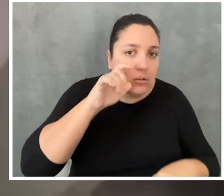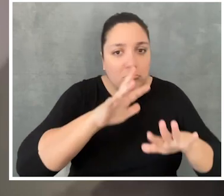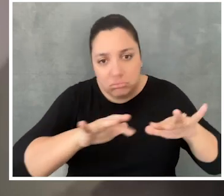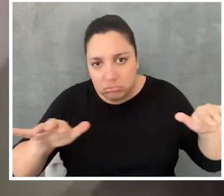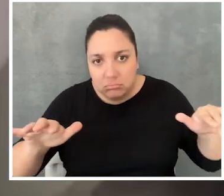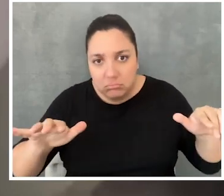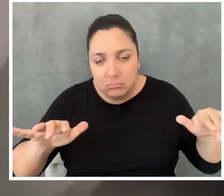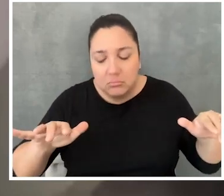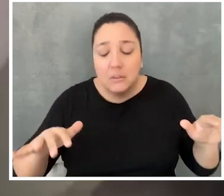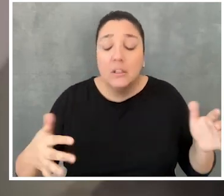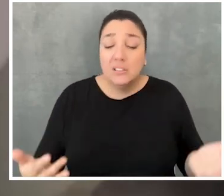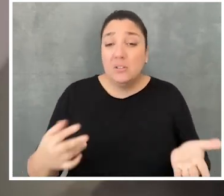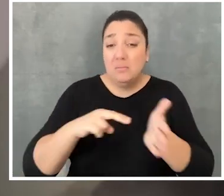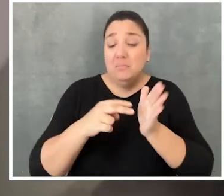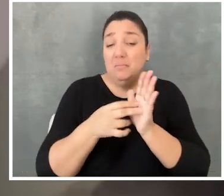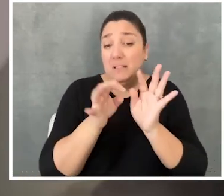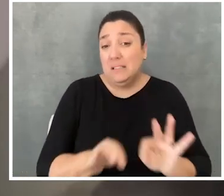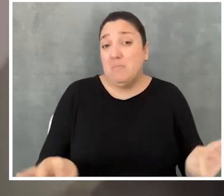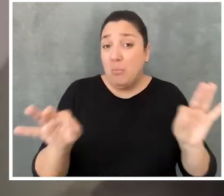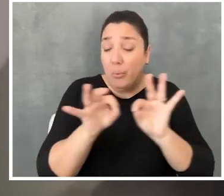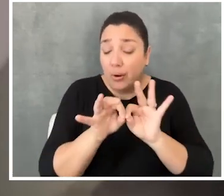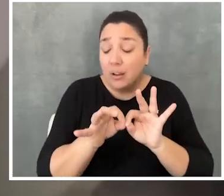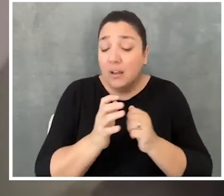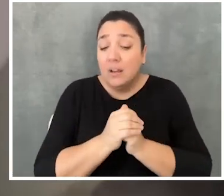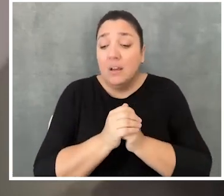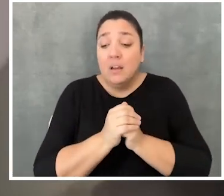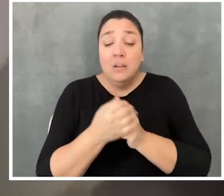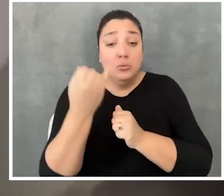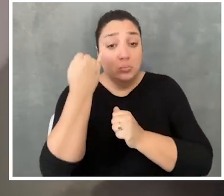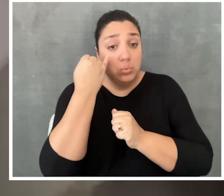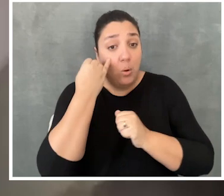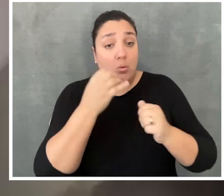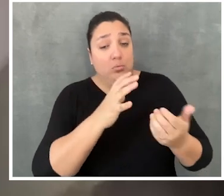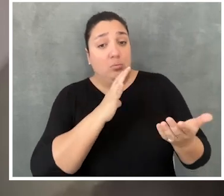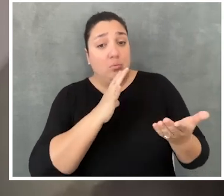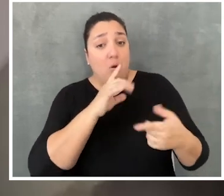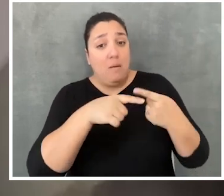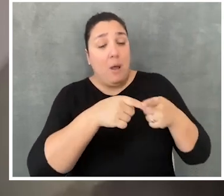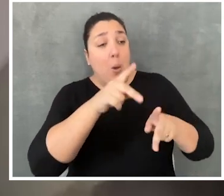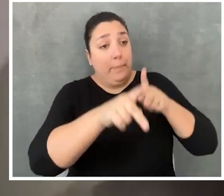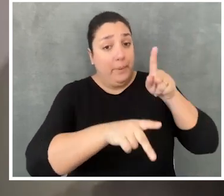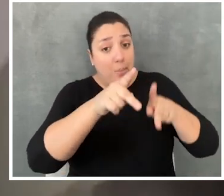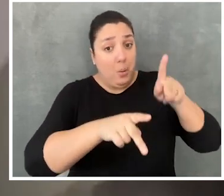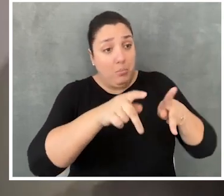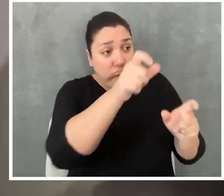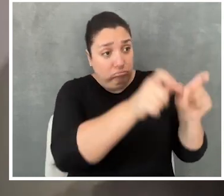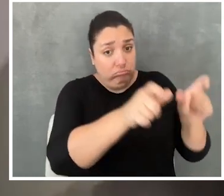And so it's really important when we talk about people to recognize all of their identities.